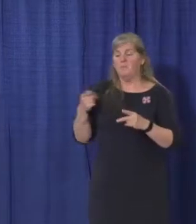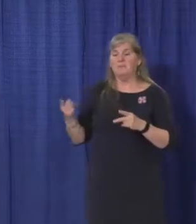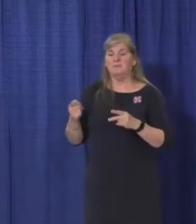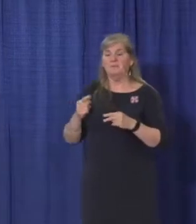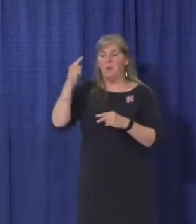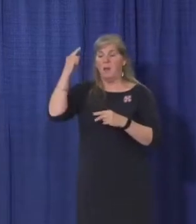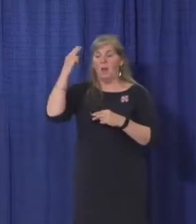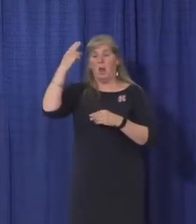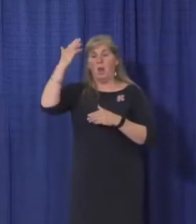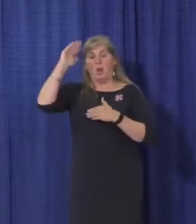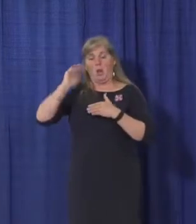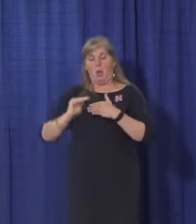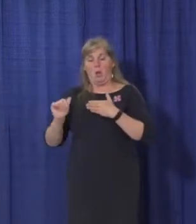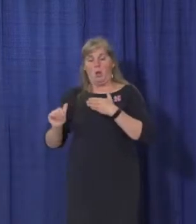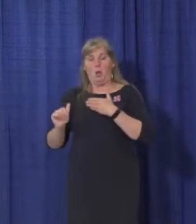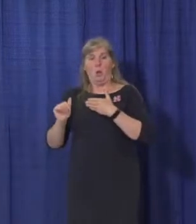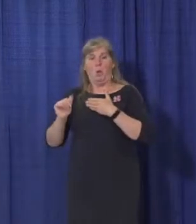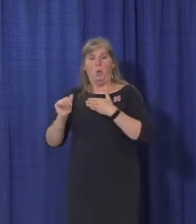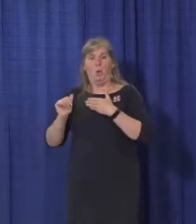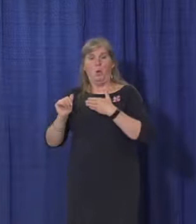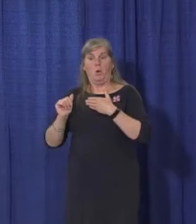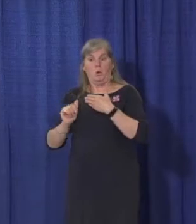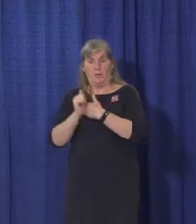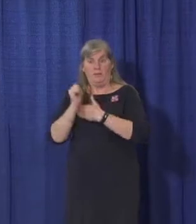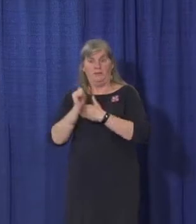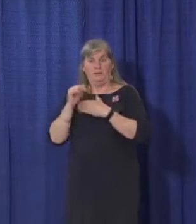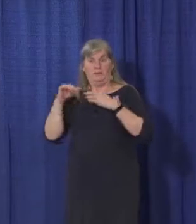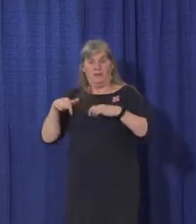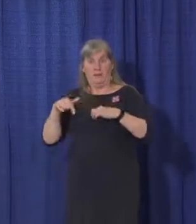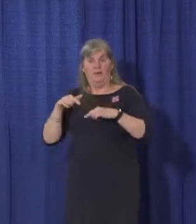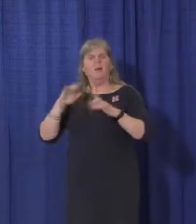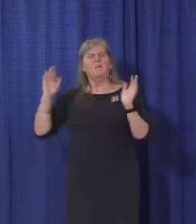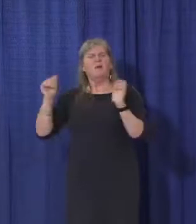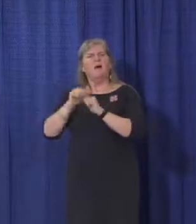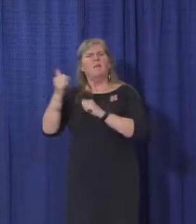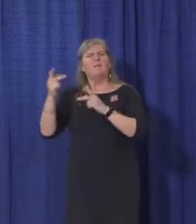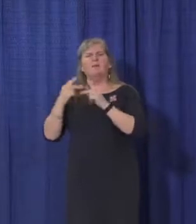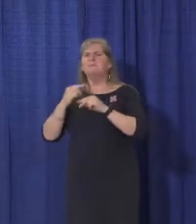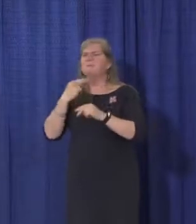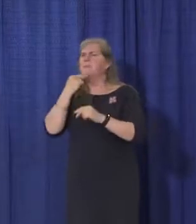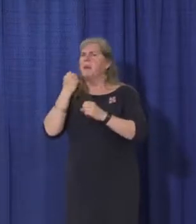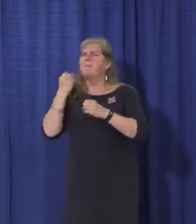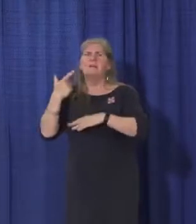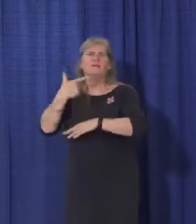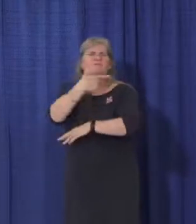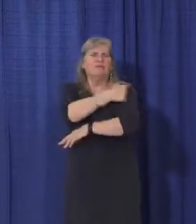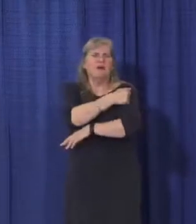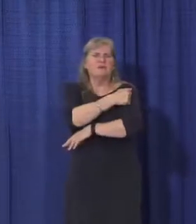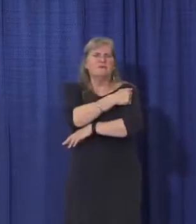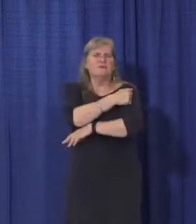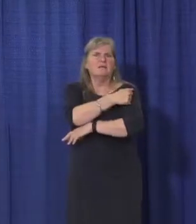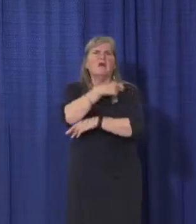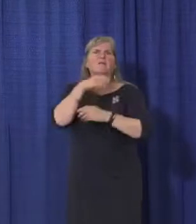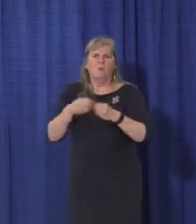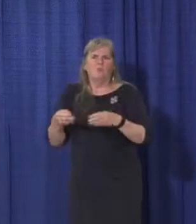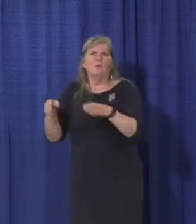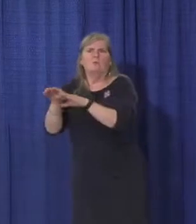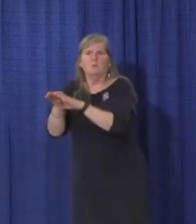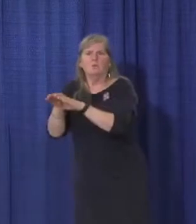or other places are doing. This is part of our rocky road